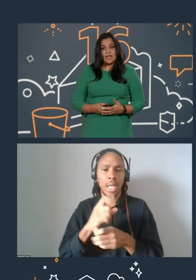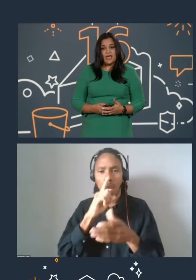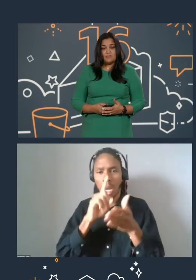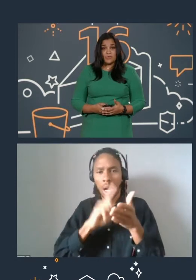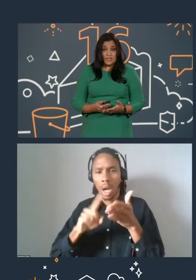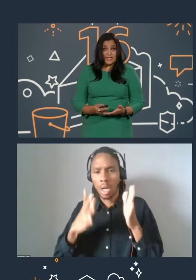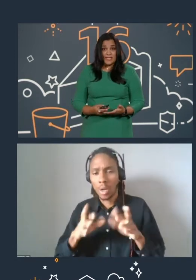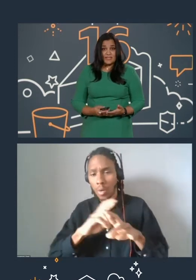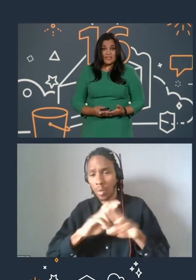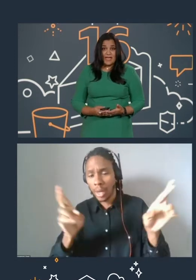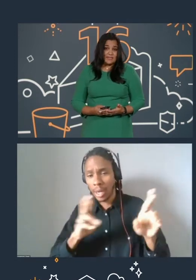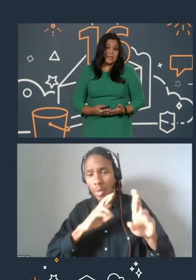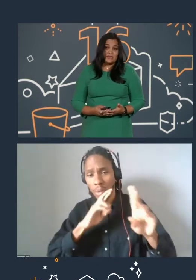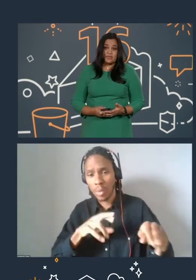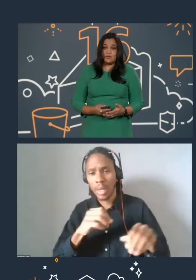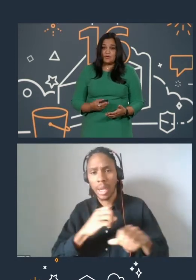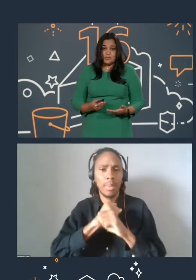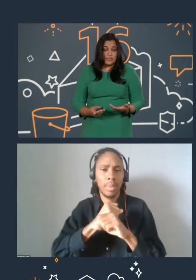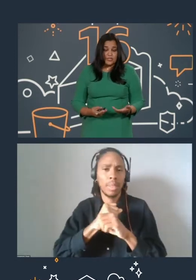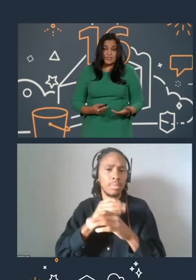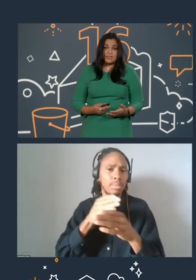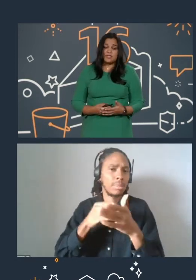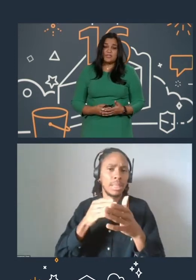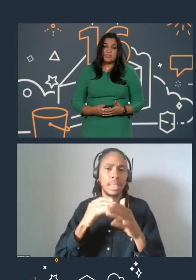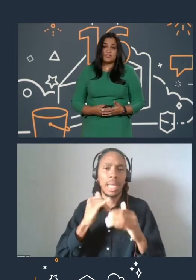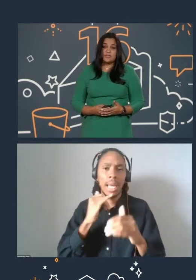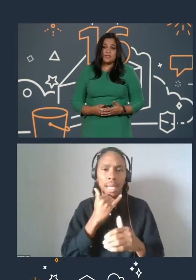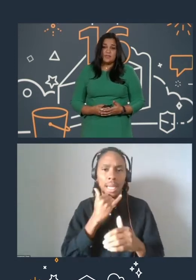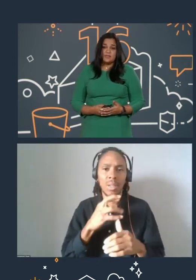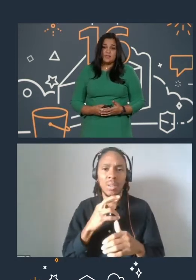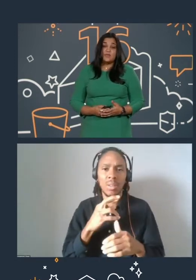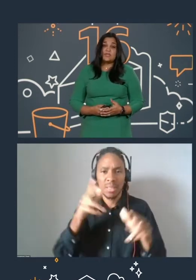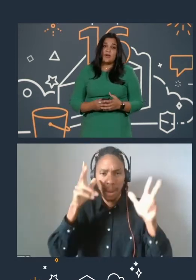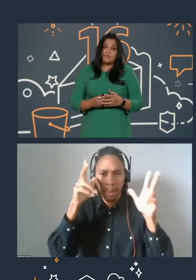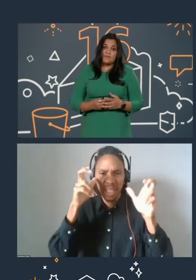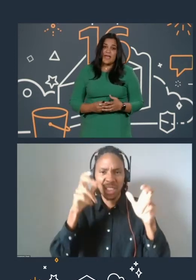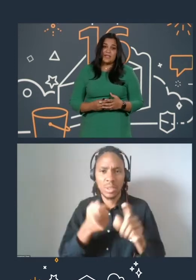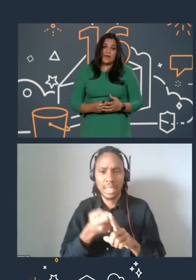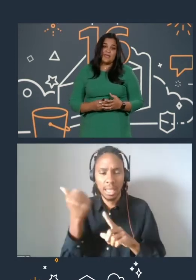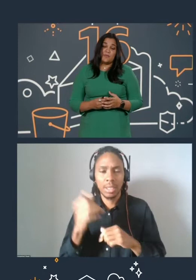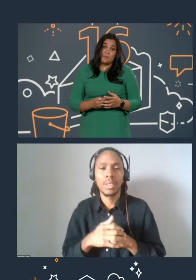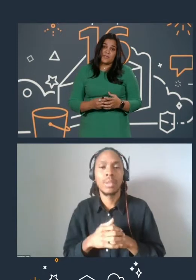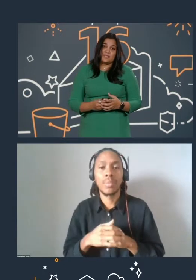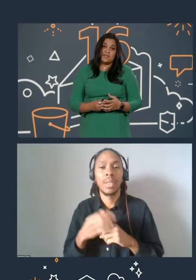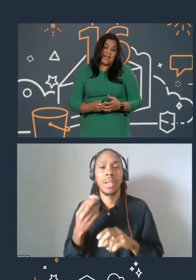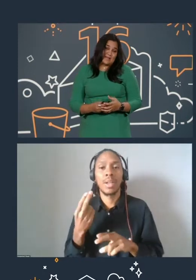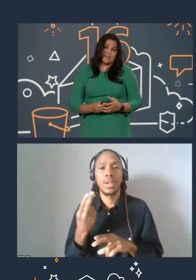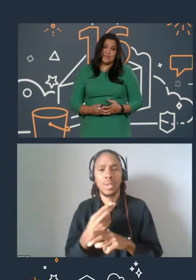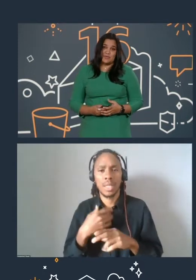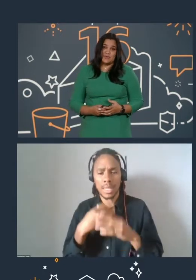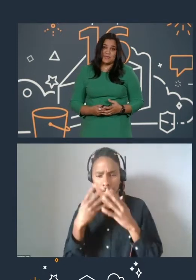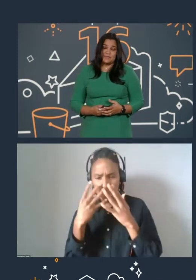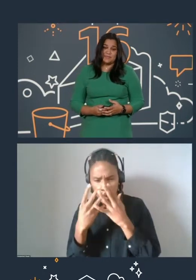and protect against accidental or malicious deletions, using our fine-grained, built-in access controls.